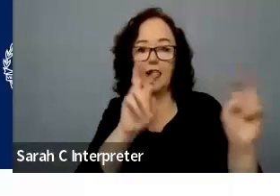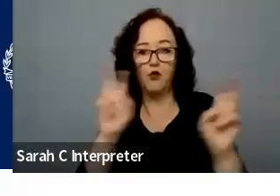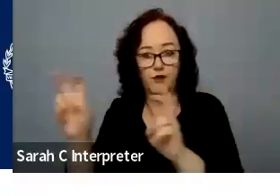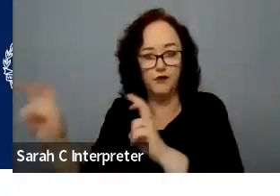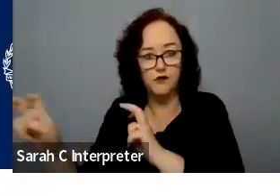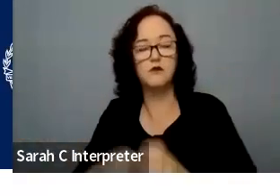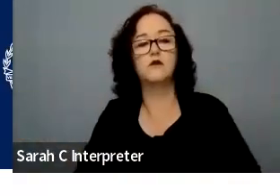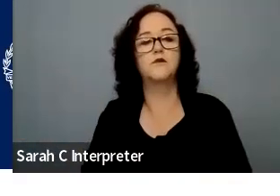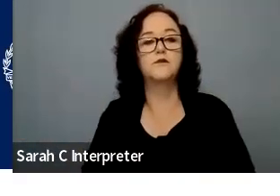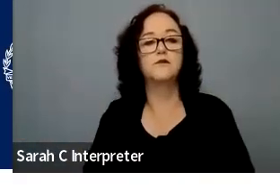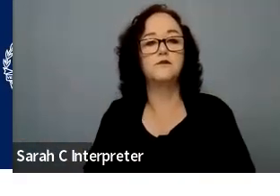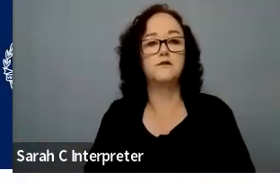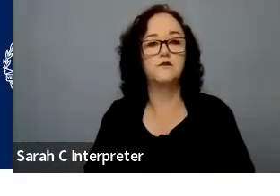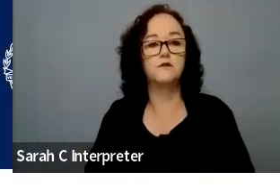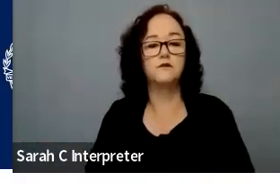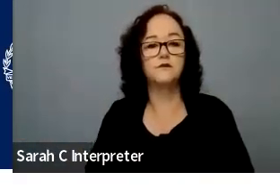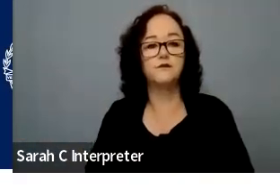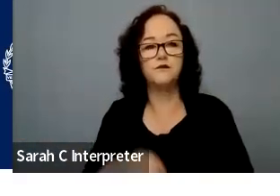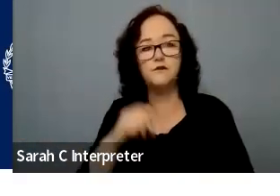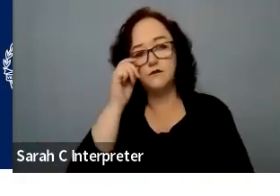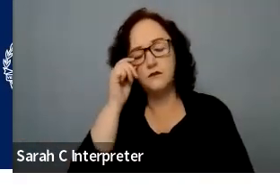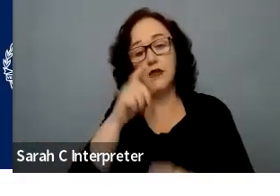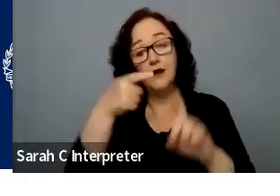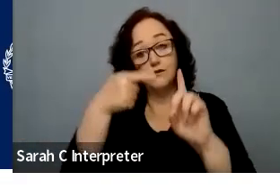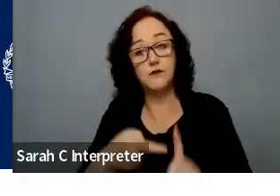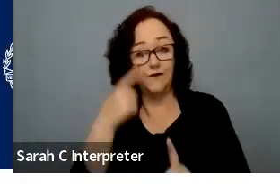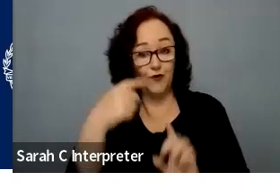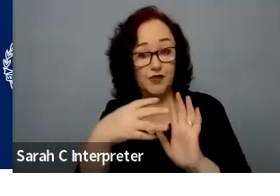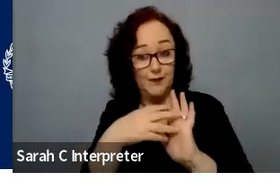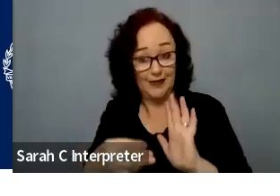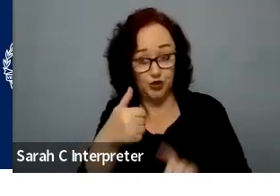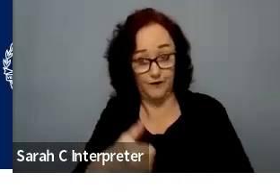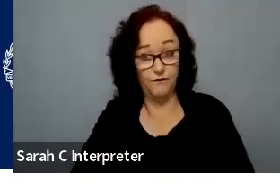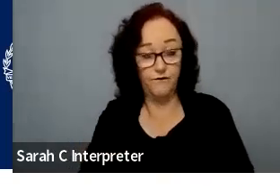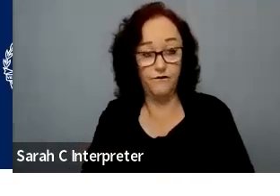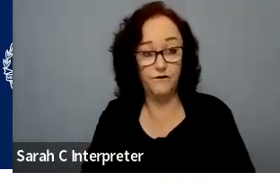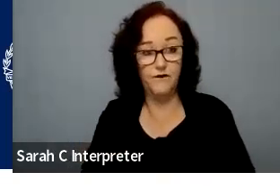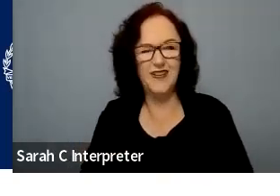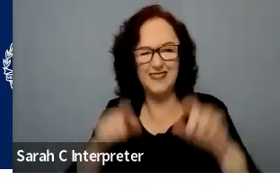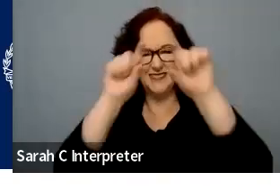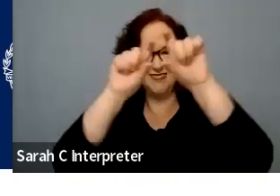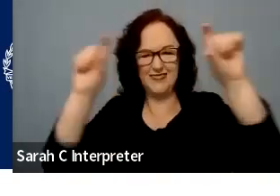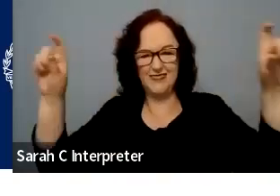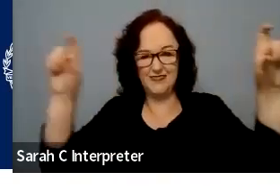So these objectives are for the simulation itself, which is what it says at the top, under the information,